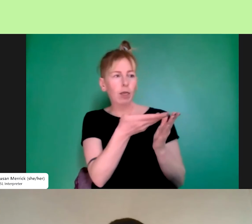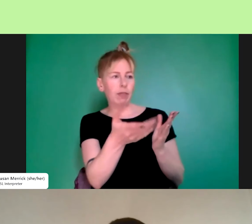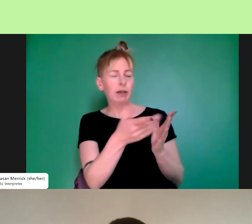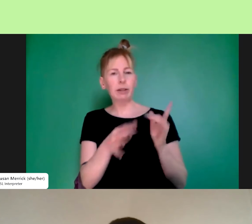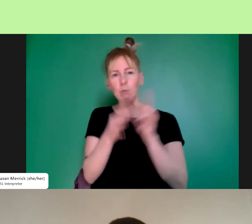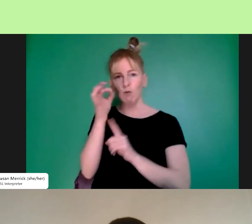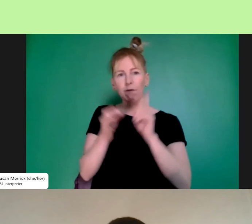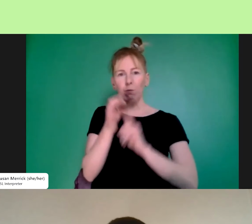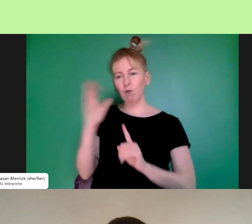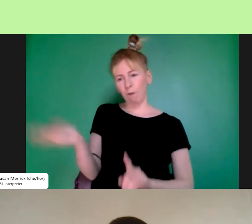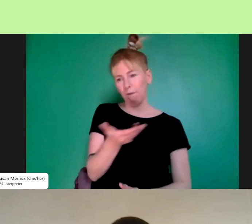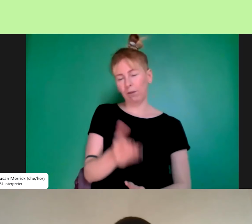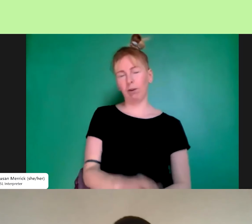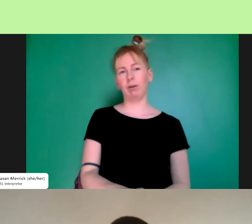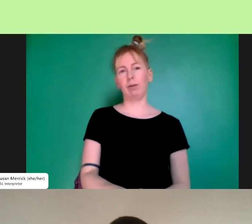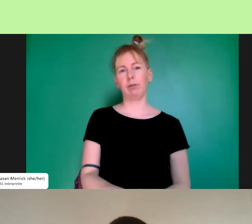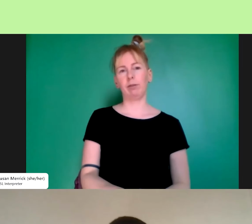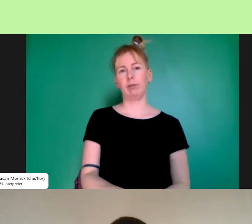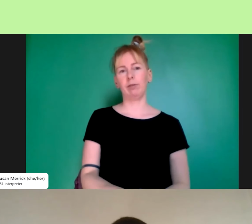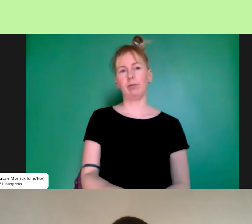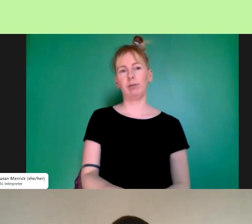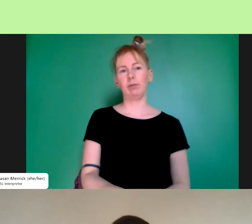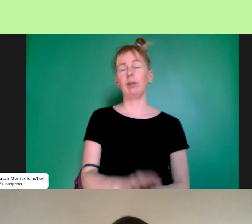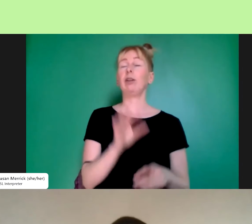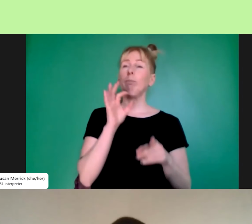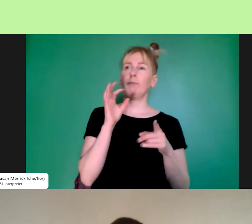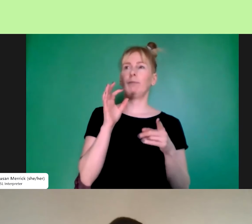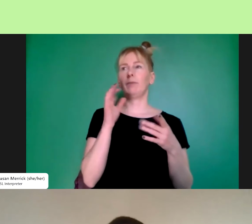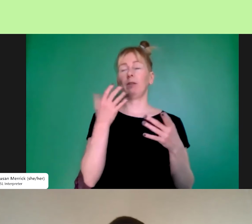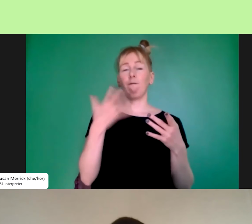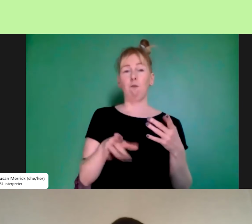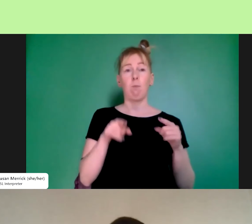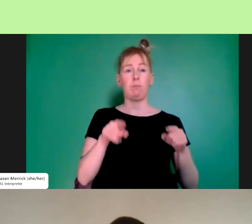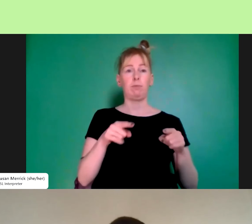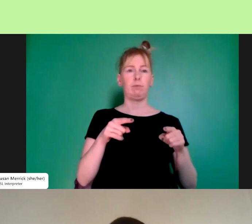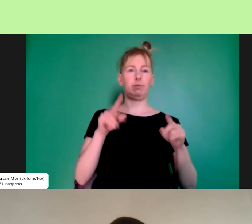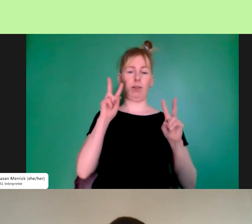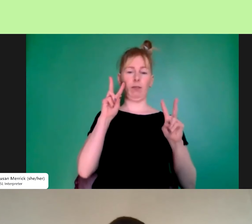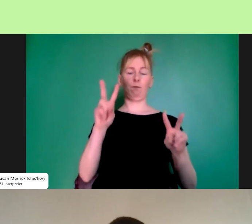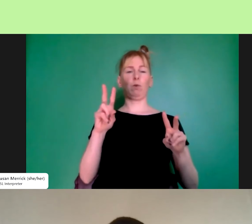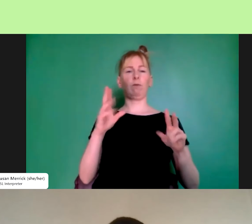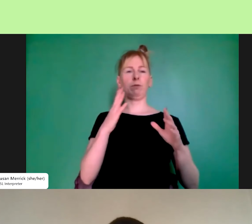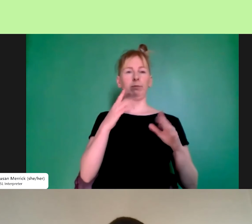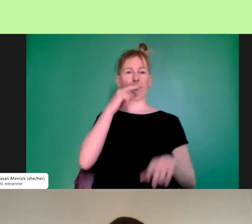group of upper-class Victorians, shall we say? So I think, for me, like, there's always this